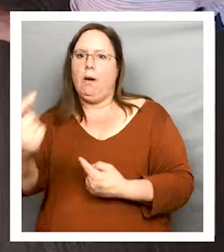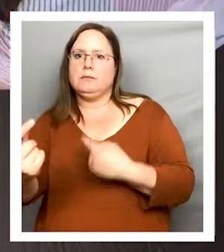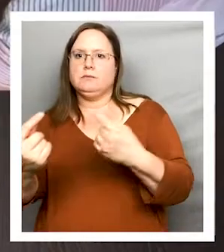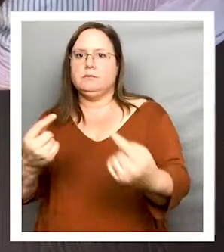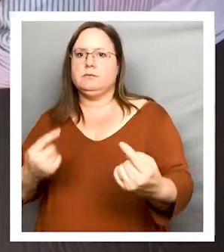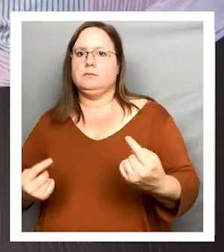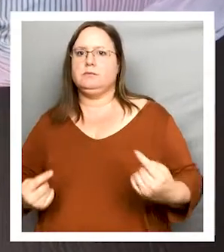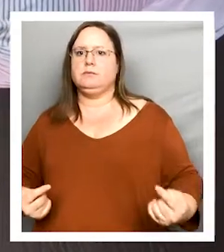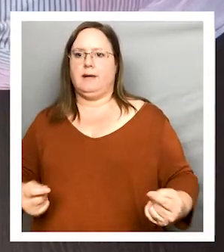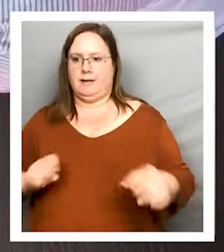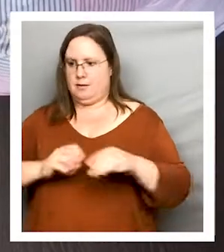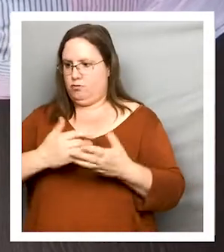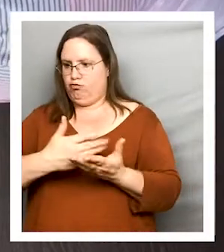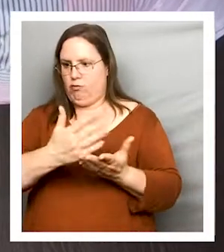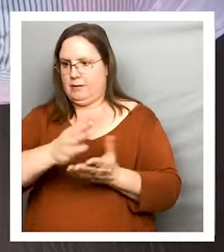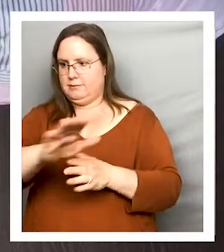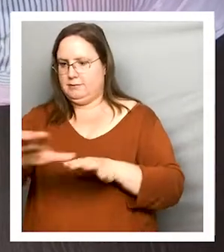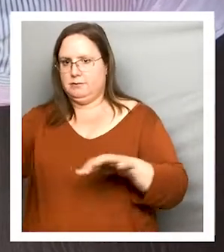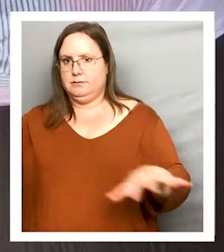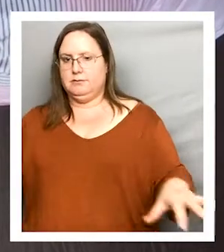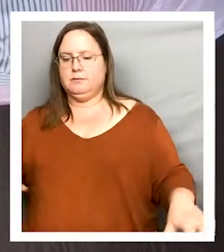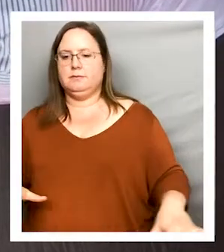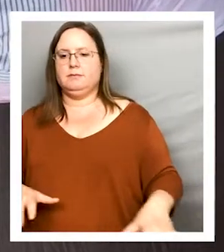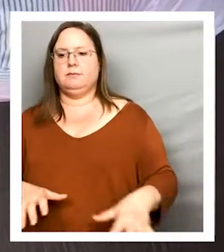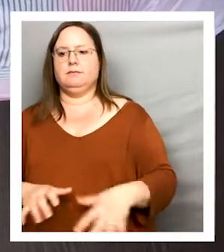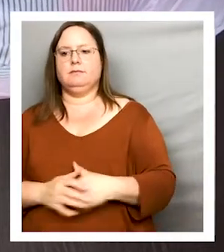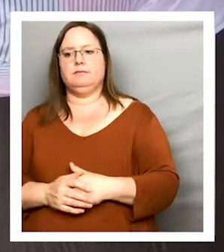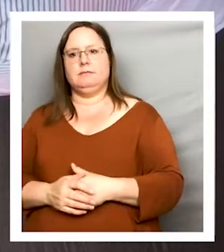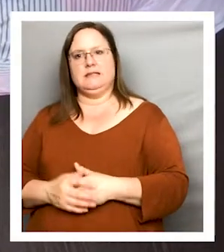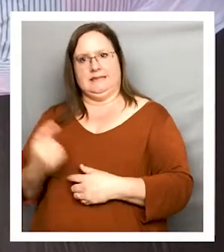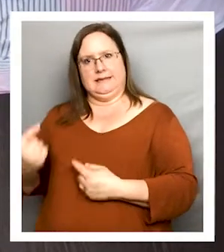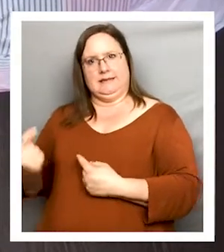colored lentils rice or pasta whatever it was that you managed to find from